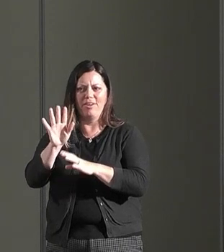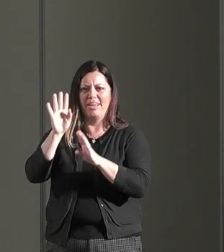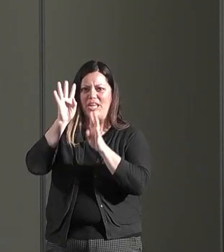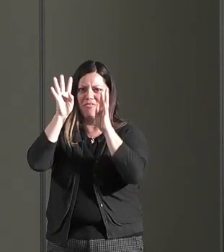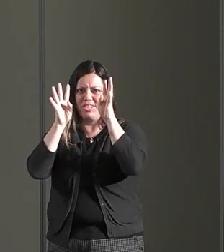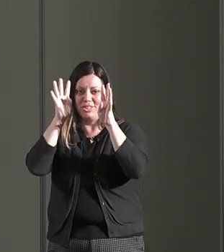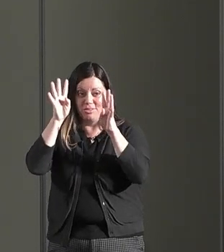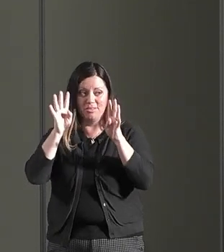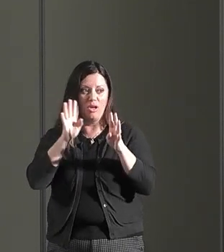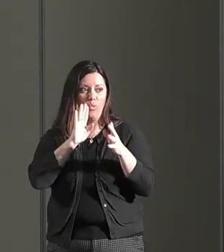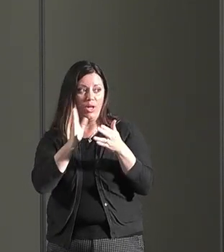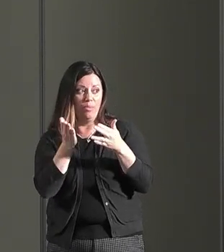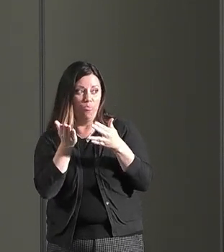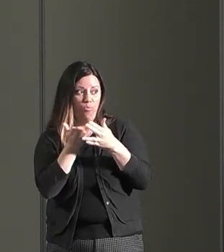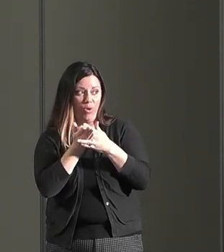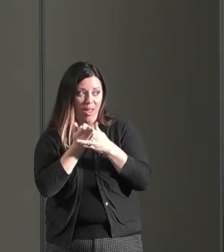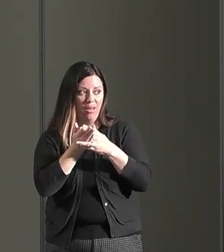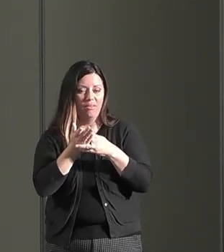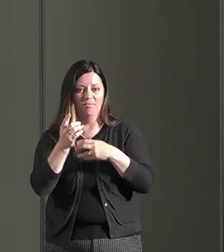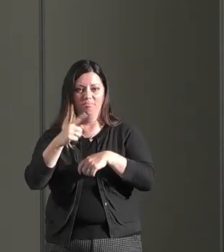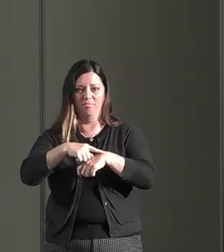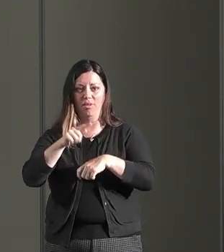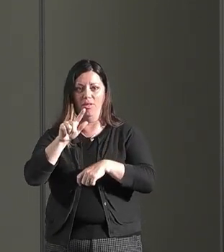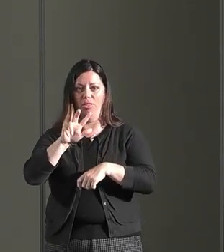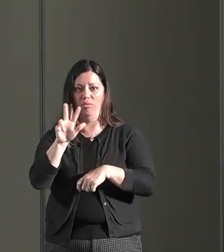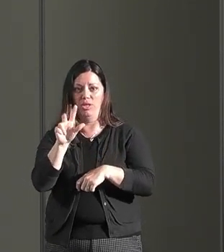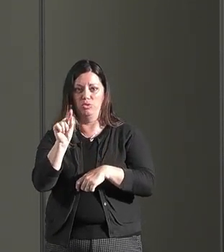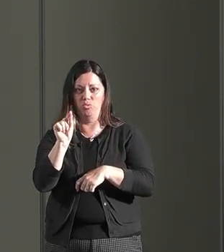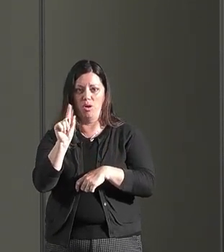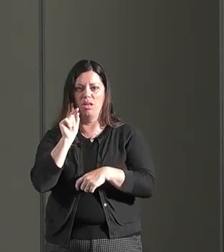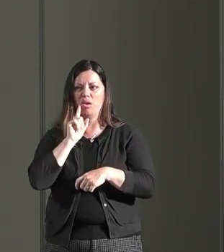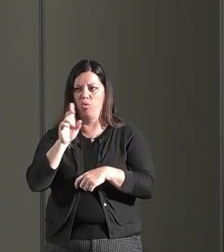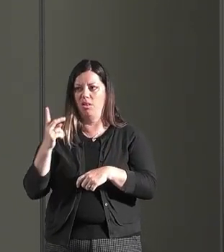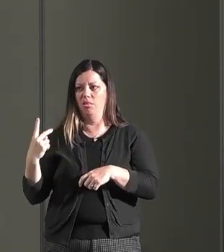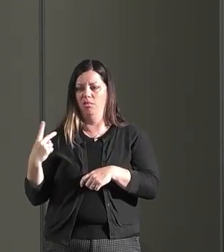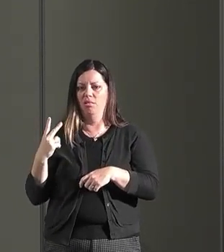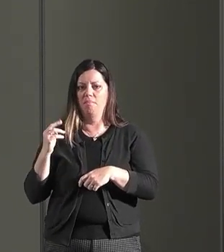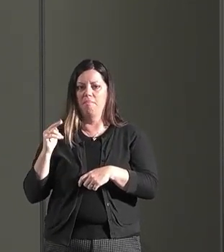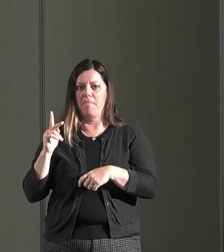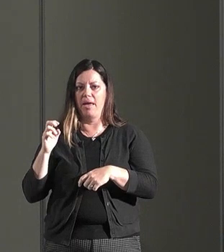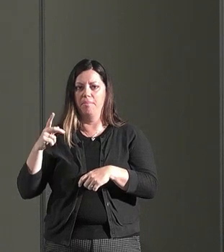going to break until 3:20 until mic and I will give a day wrap up from the fireside